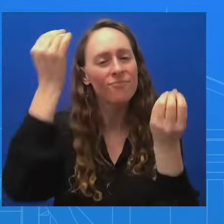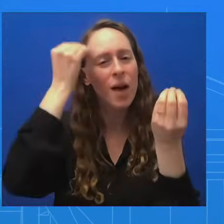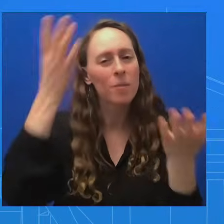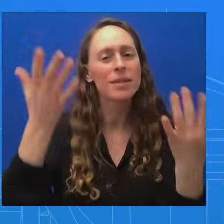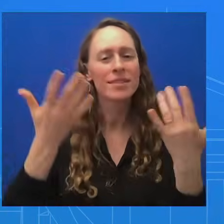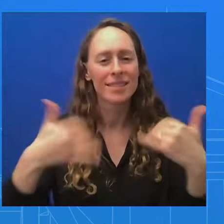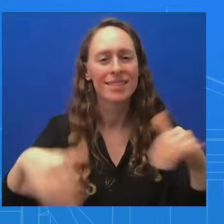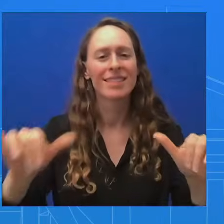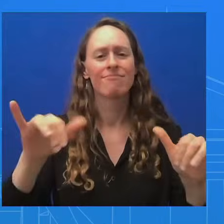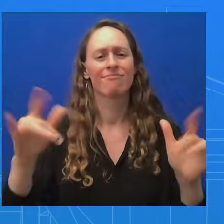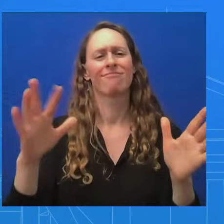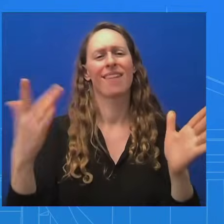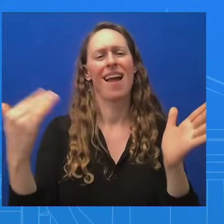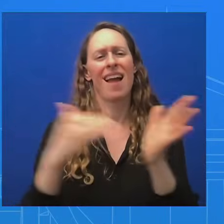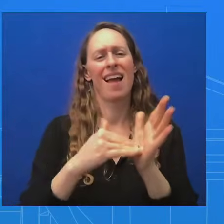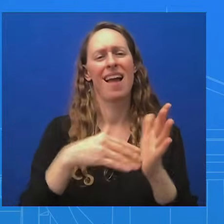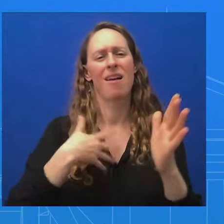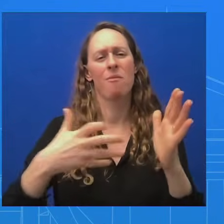that there's deliberate --